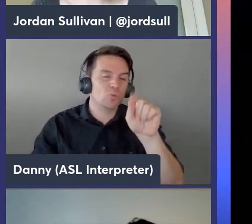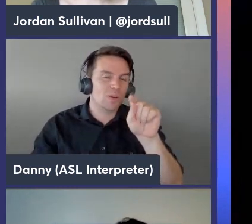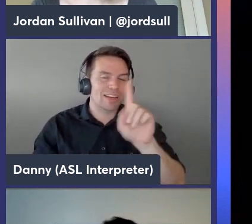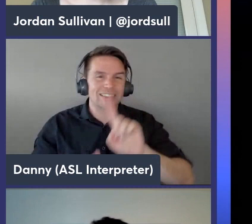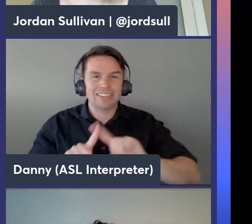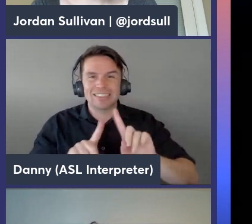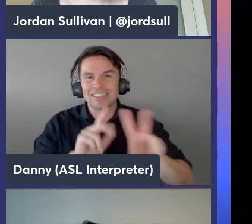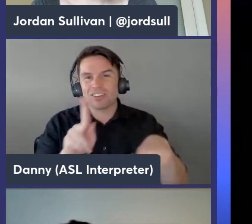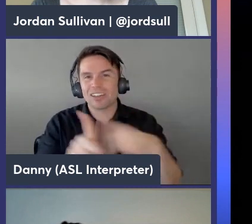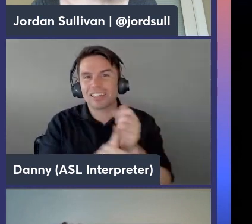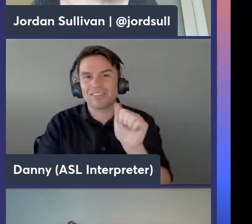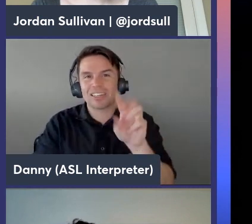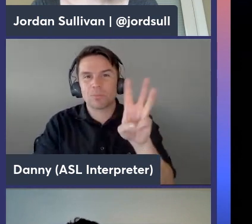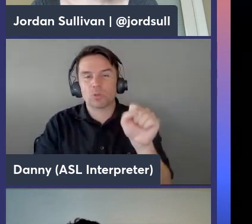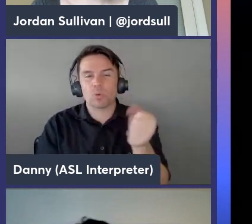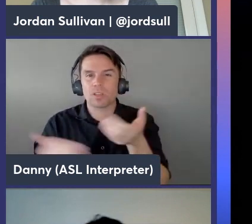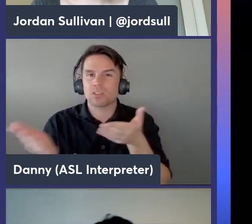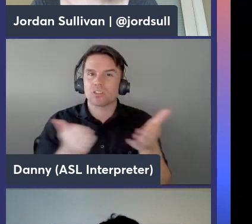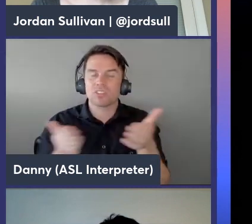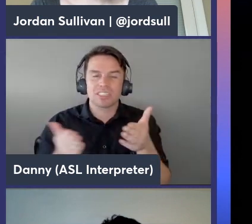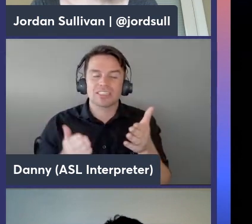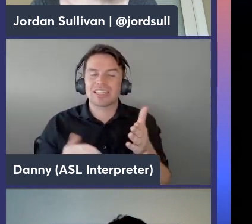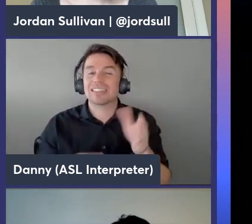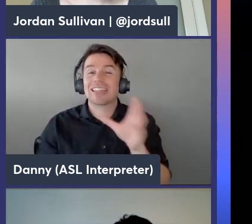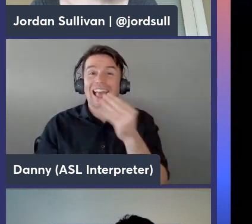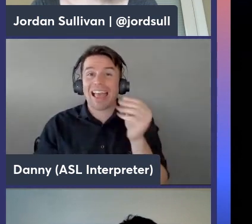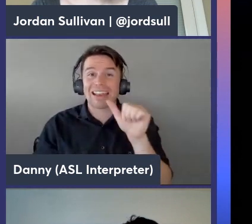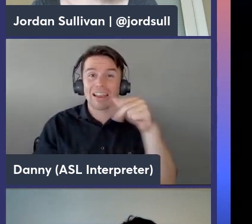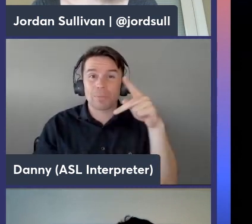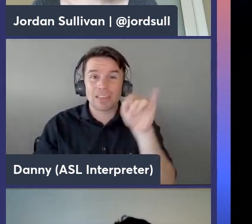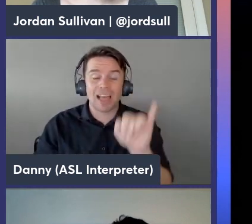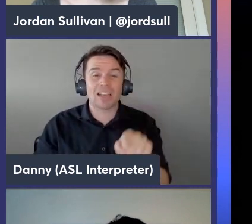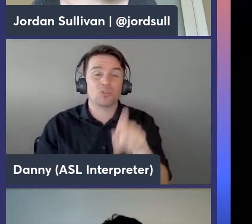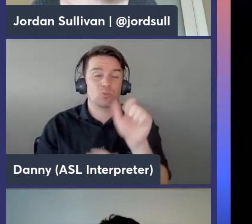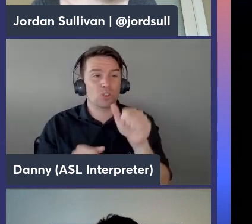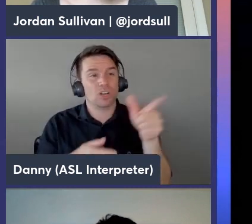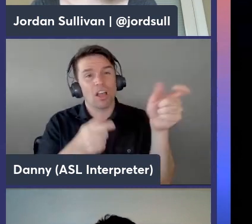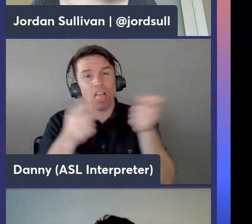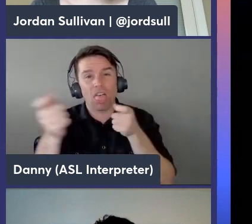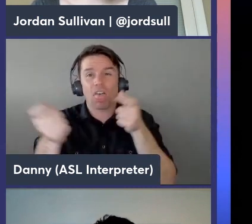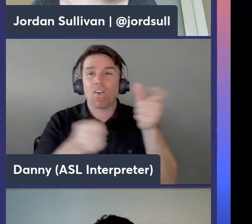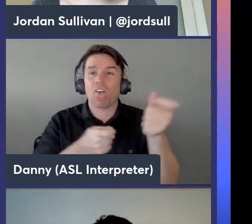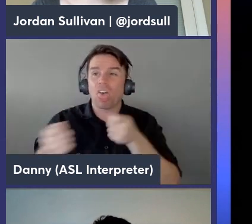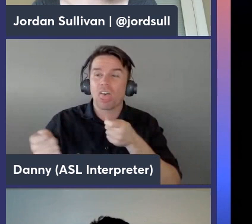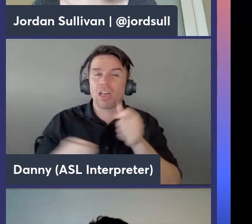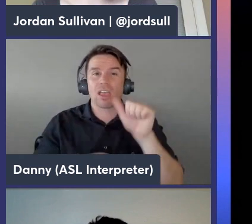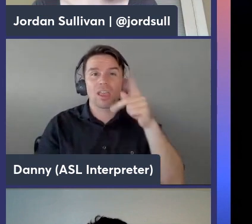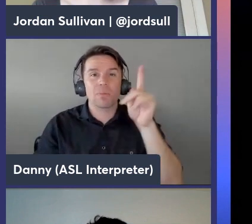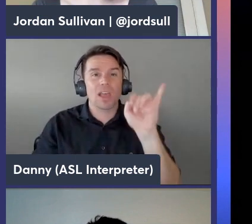So you can pull in other services and execute APIs. And the Step Function service, they are expanding these numbers